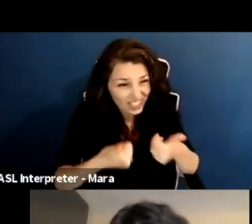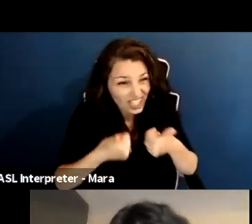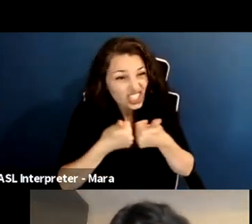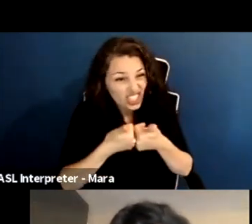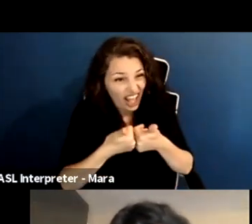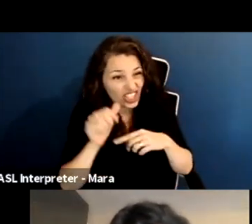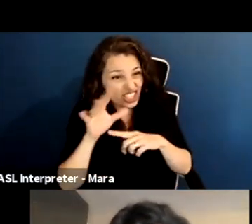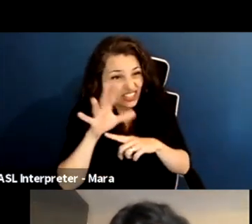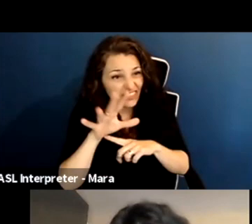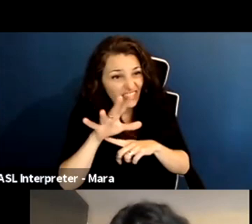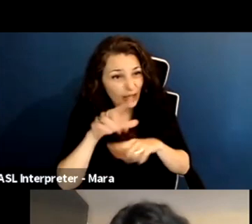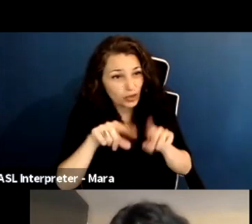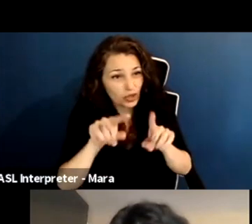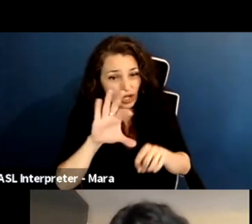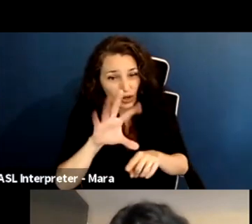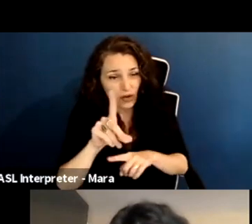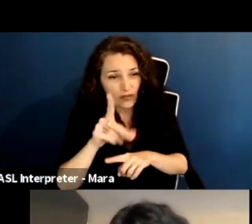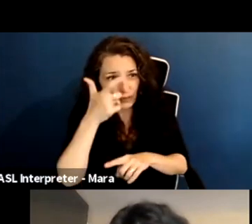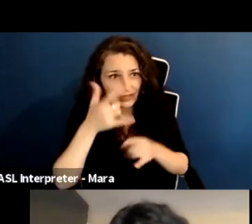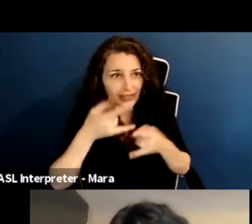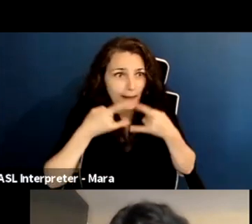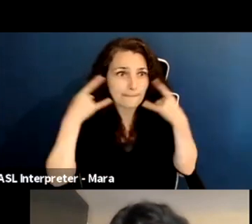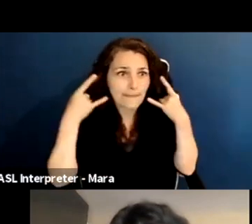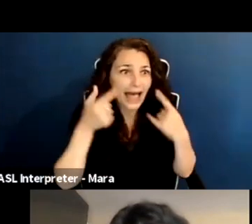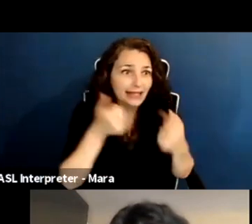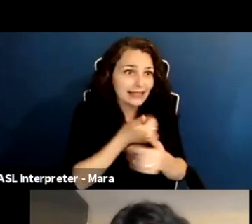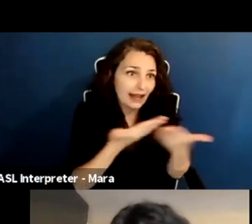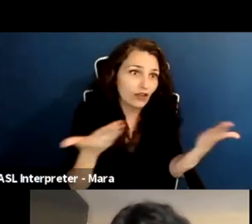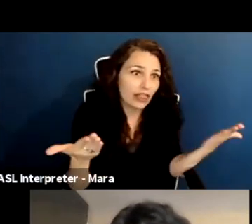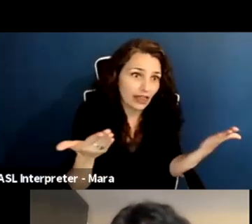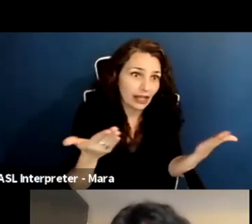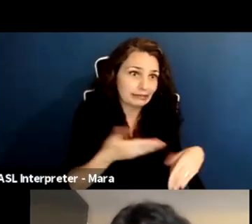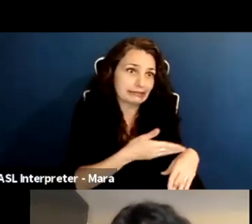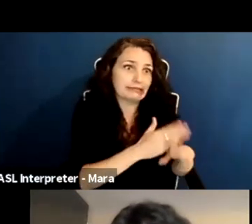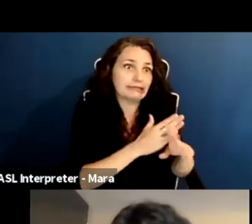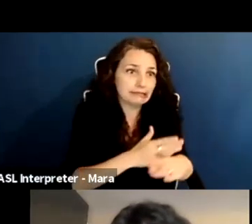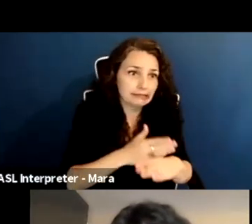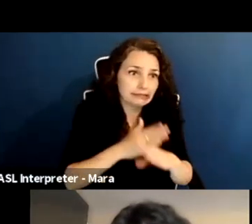were wearing masks and just the logistics of all of that.